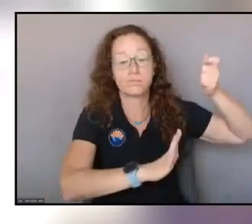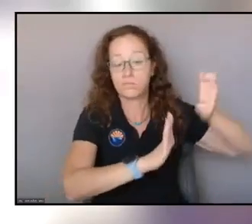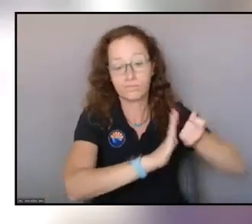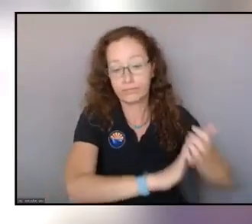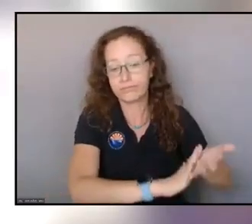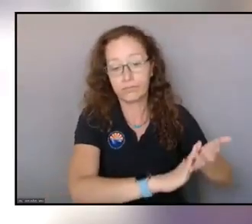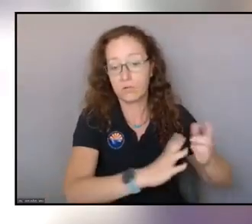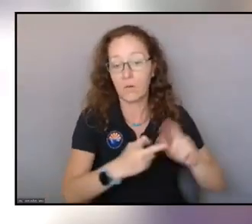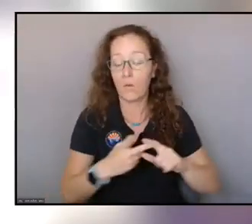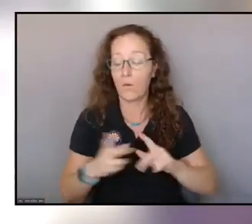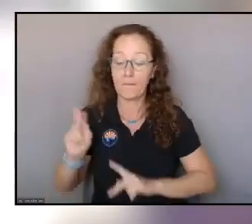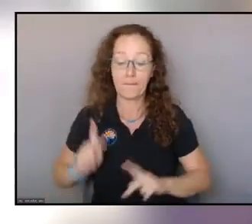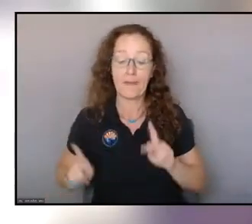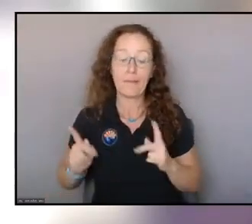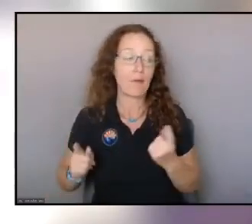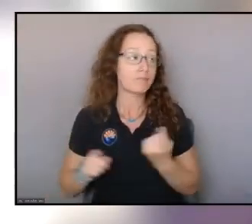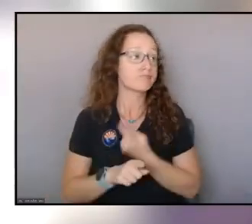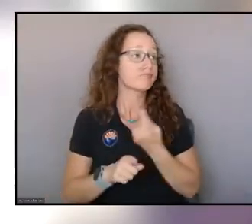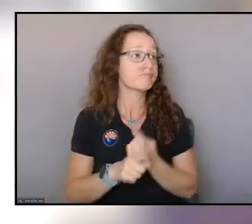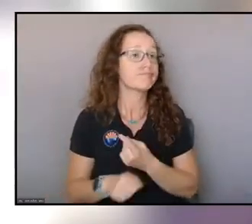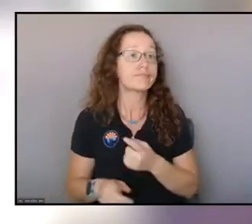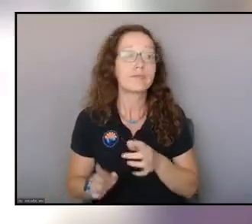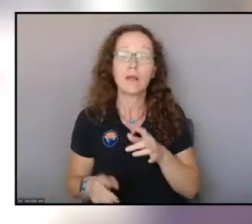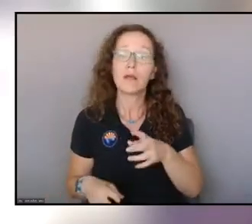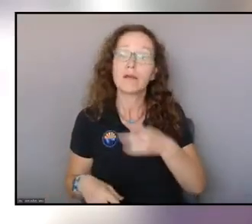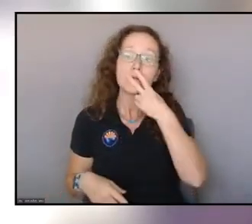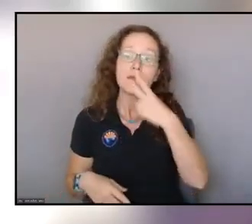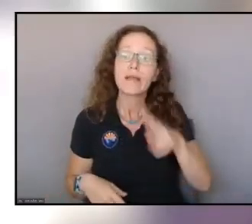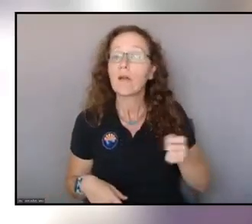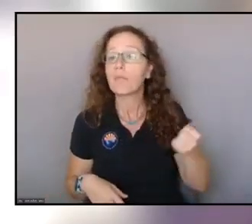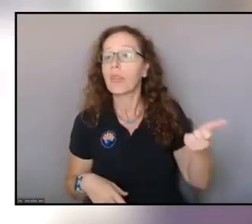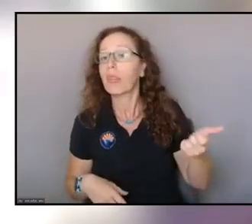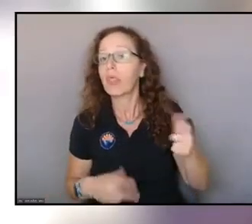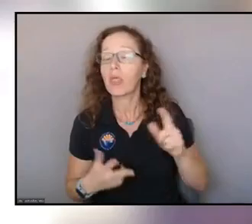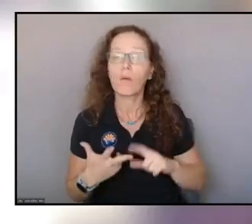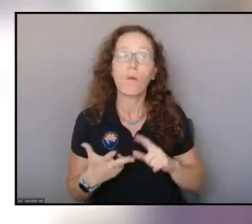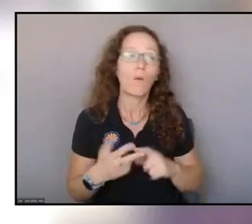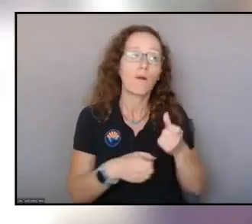IT COULD BE FROM CIVILIANS, FROM MOTORISTS UP AND DOWN THE INTERSTATE, OR HIGHWAYS, DRAGGING CHAINS.